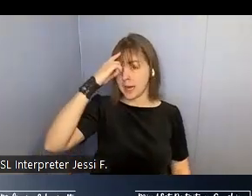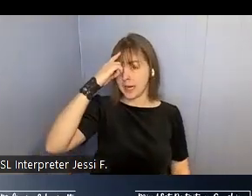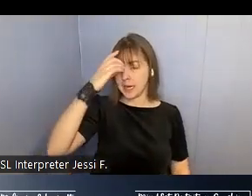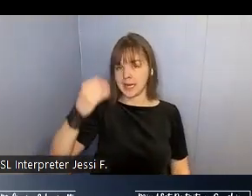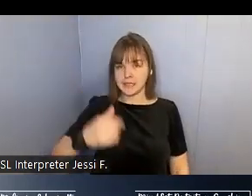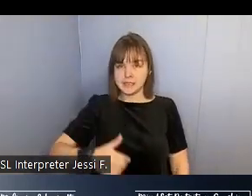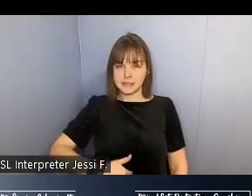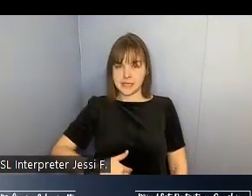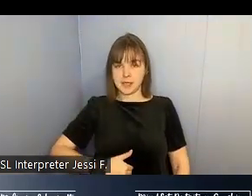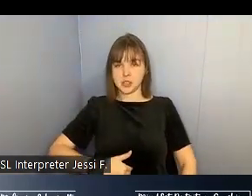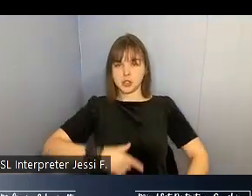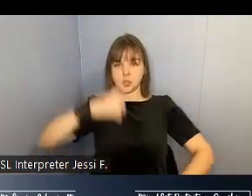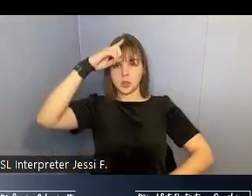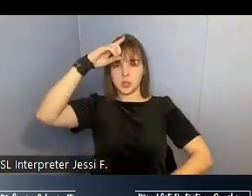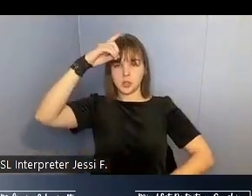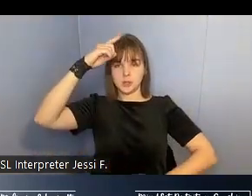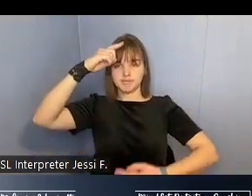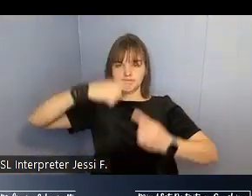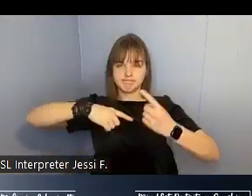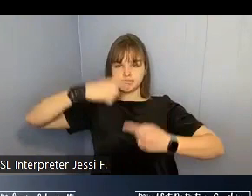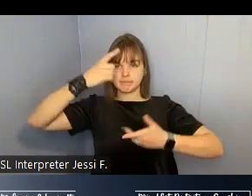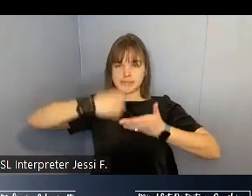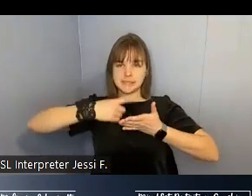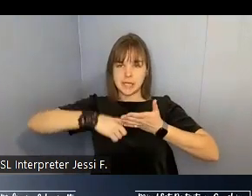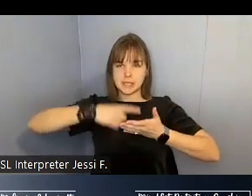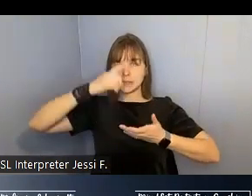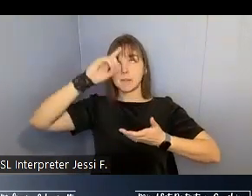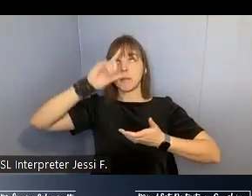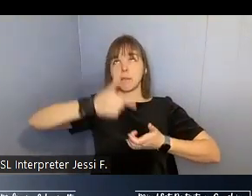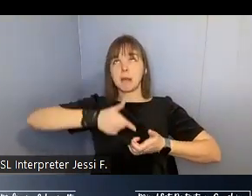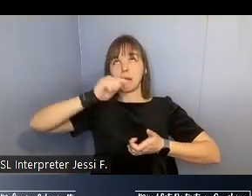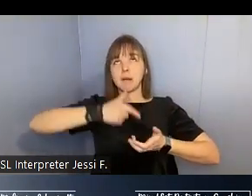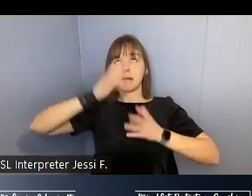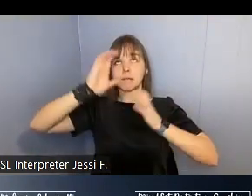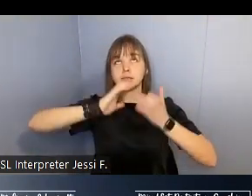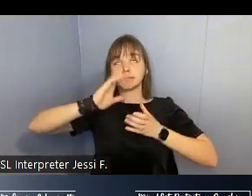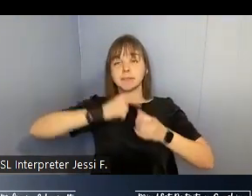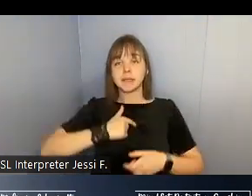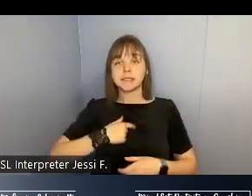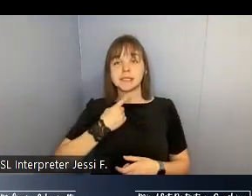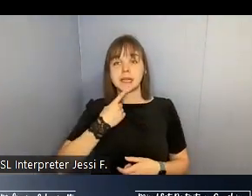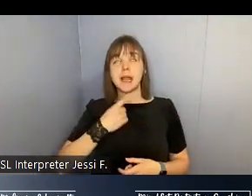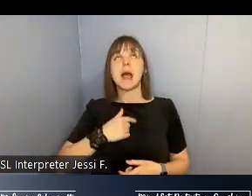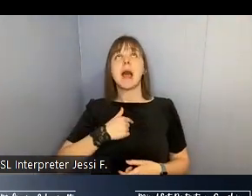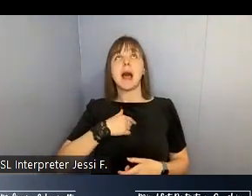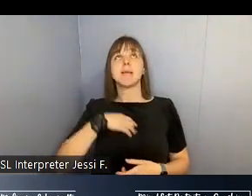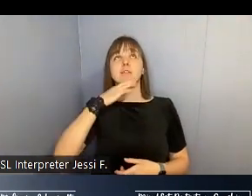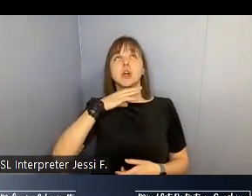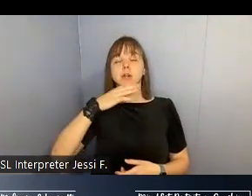to start this two-way conversation and connect and tell each other, I'm full? I am comfortably full.